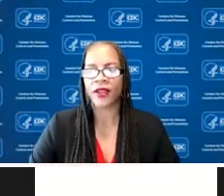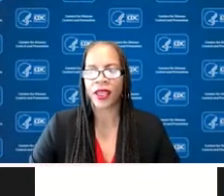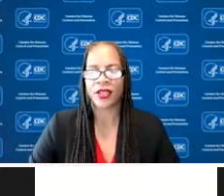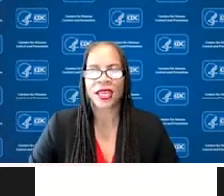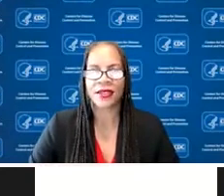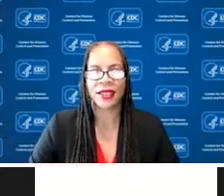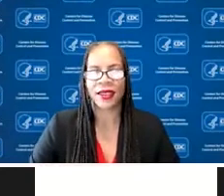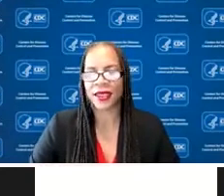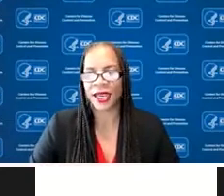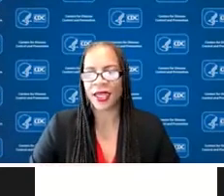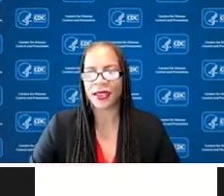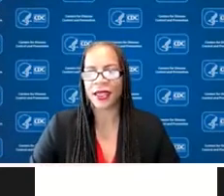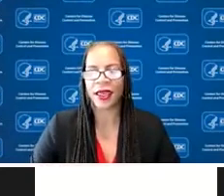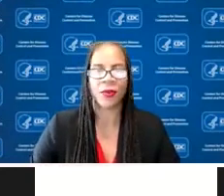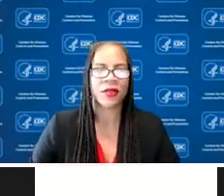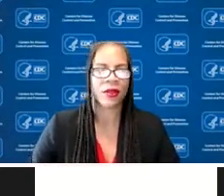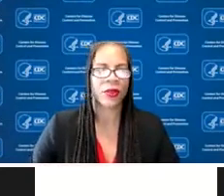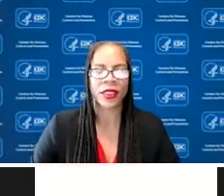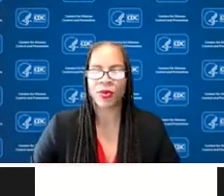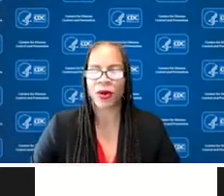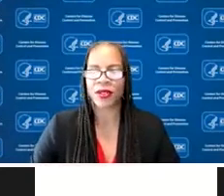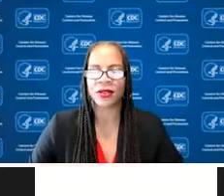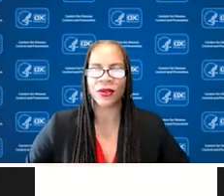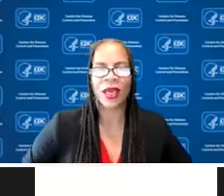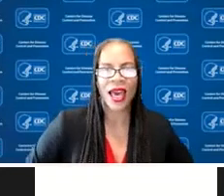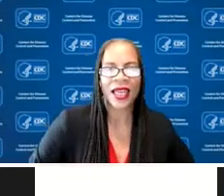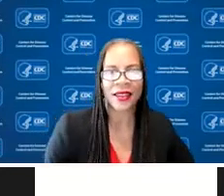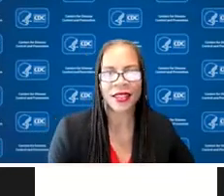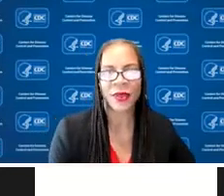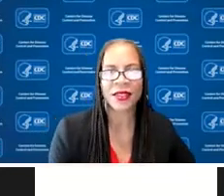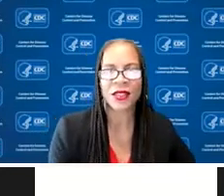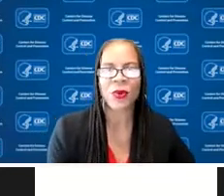point-of-care testing guidance. I thought it was really important to highlight this because this